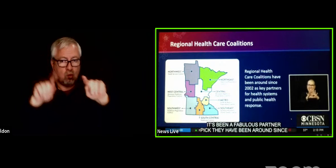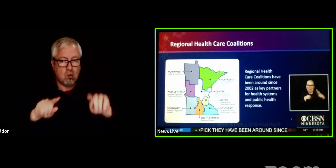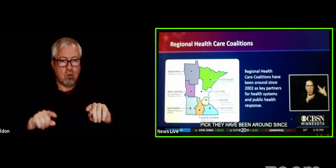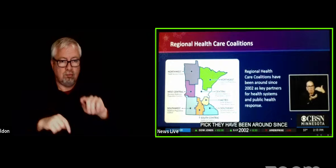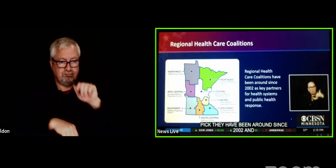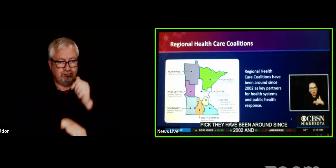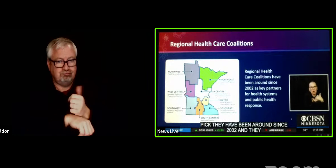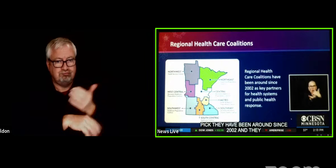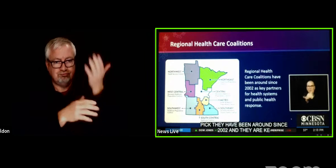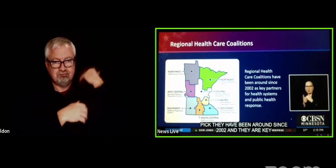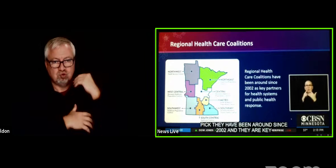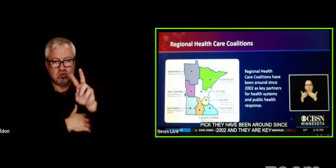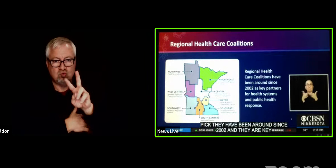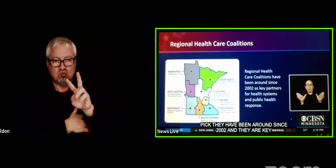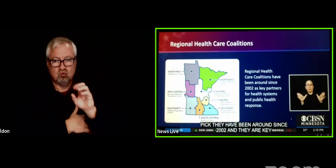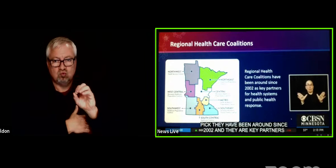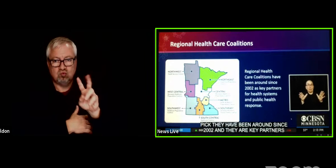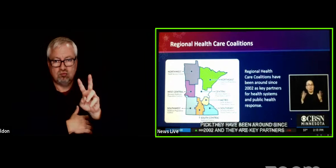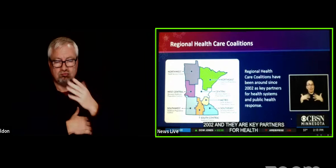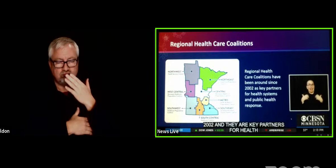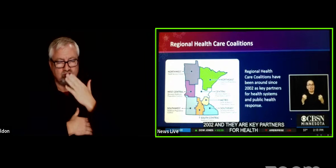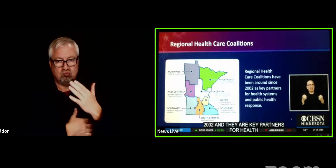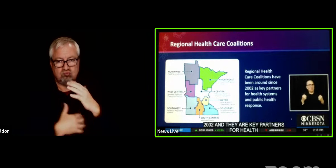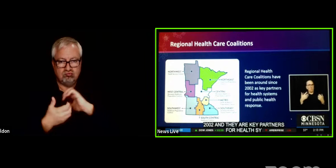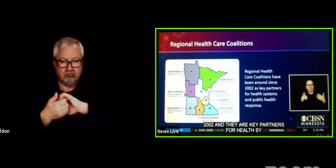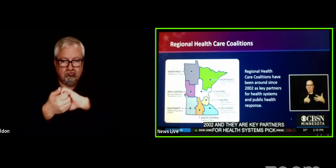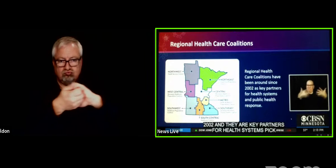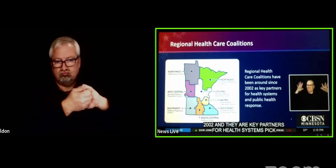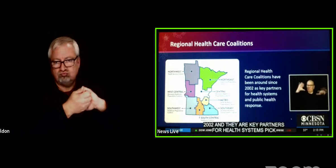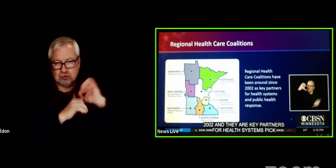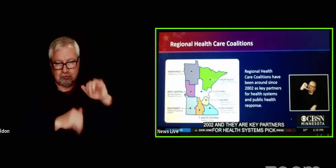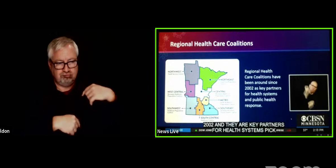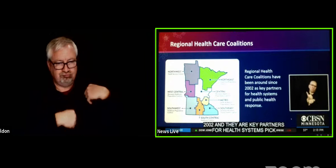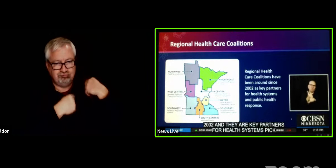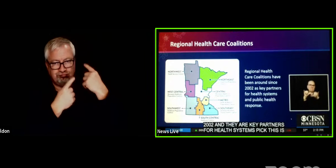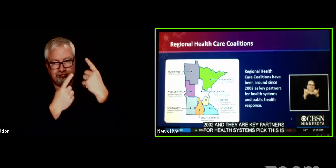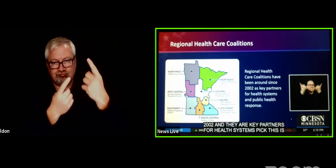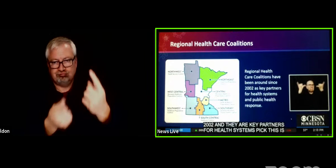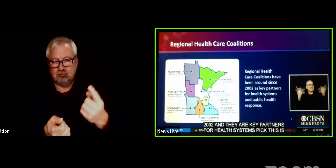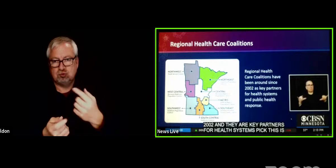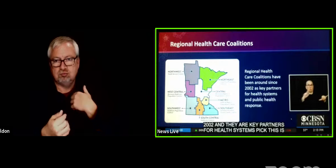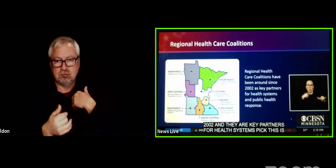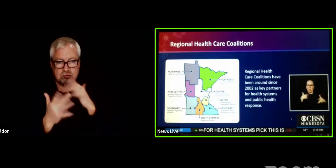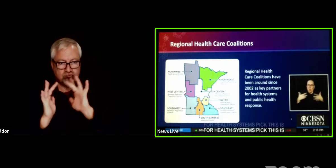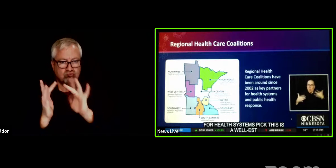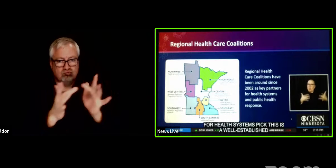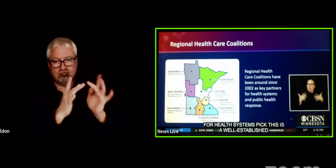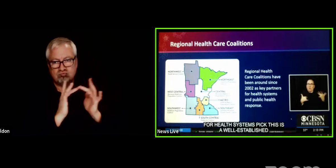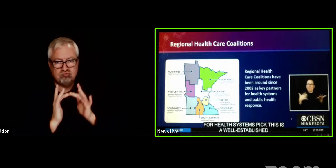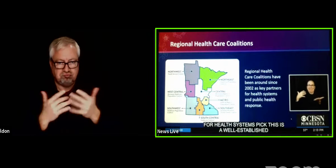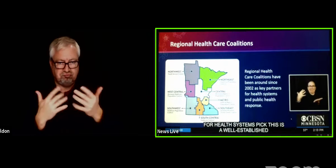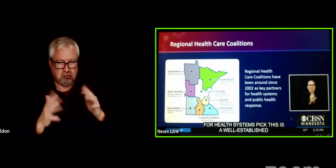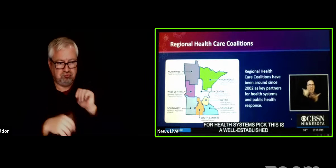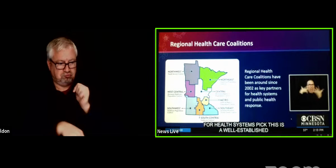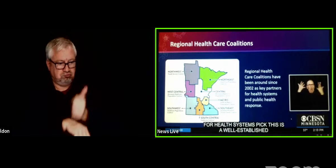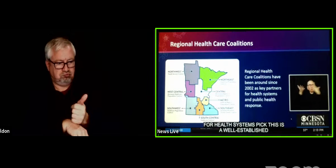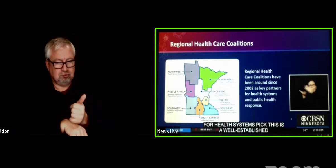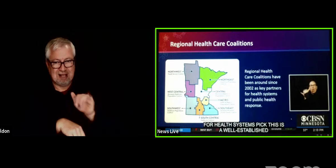IT'S A WELL-ESTABLISHED SYSTEM AND A NETWORK THAT WE HAVE HAD THE ABILITY TO TAP INTO. IN THIS SITUATION, AND WE'VE USED IT FOR OTHER